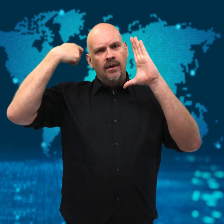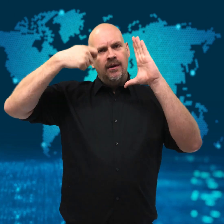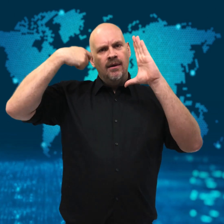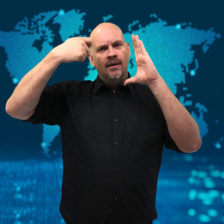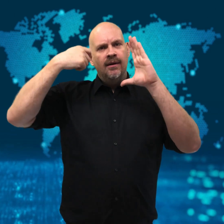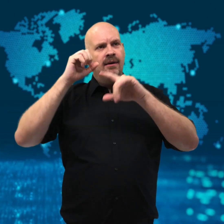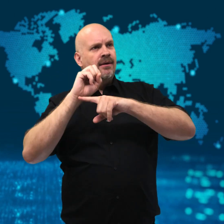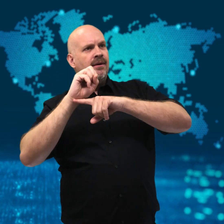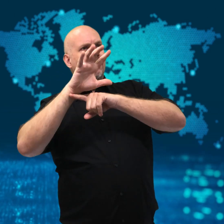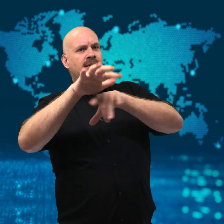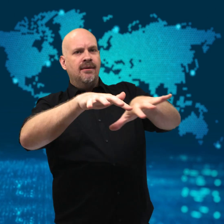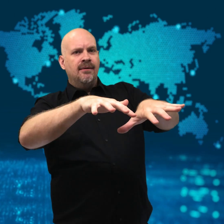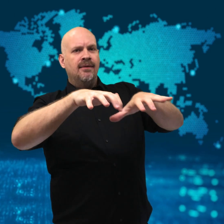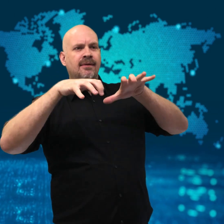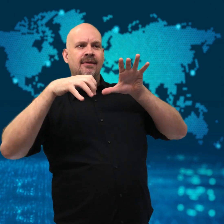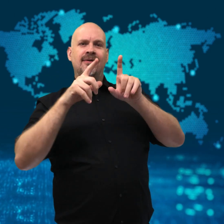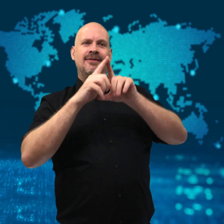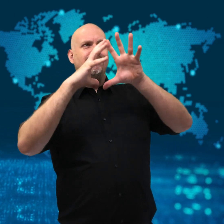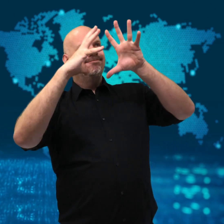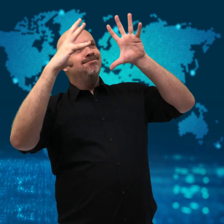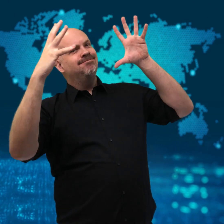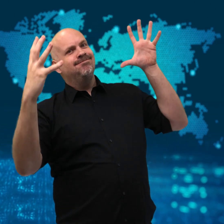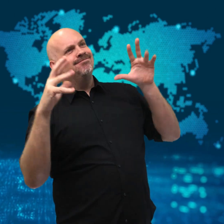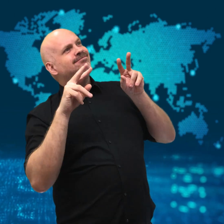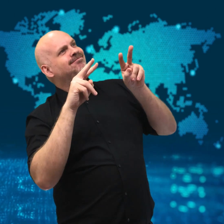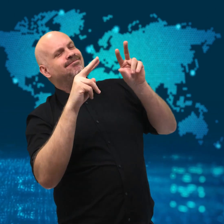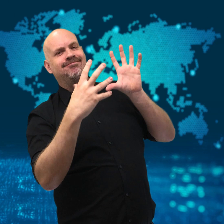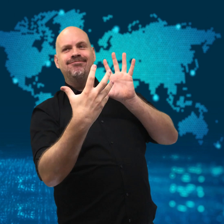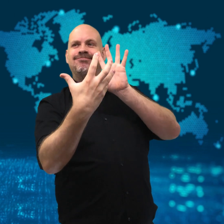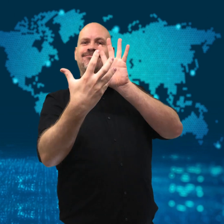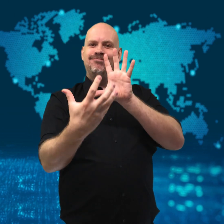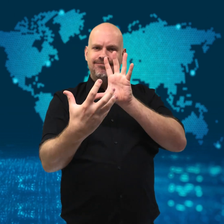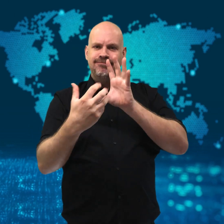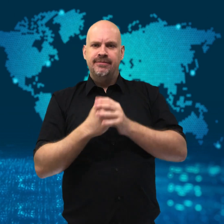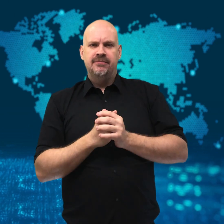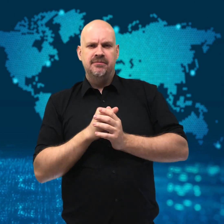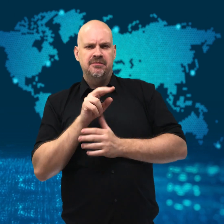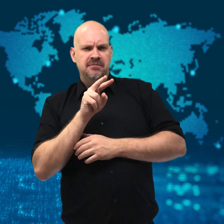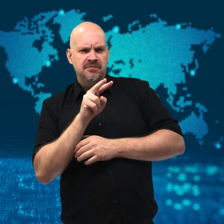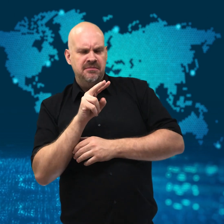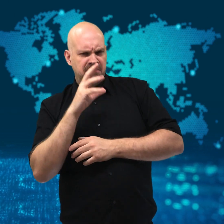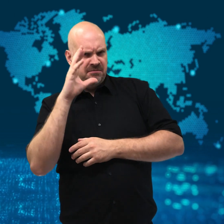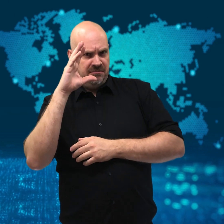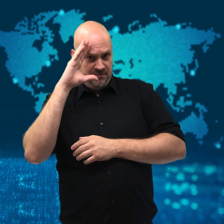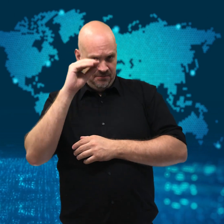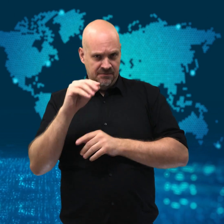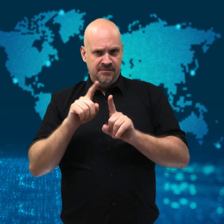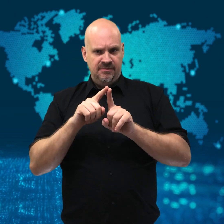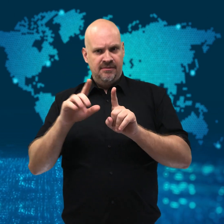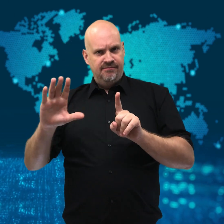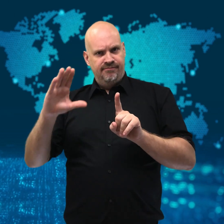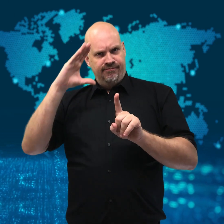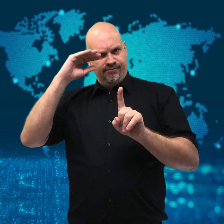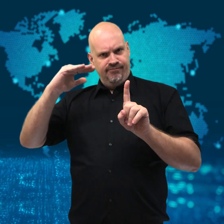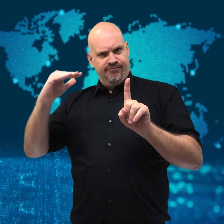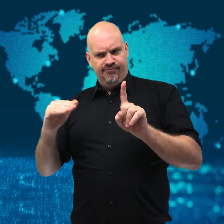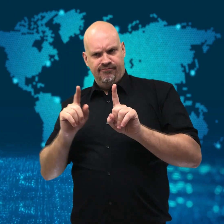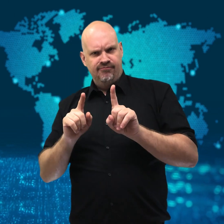They then saw a body through a crack in the statue’s leg.